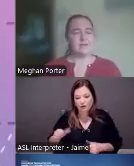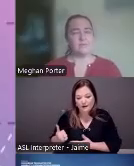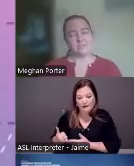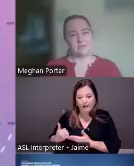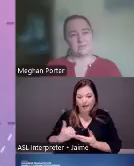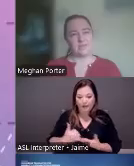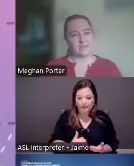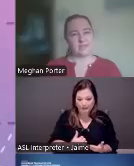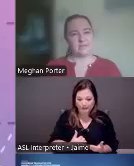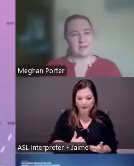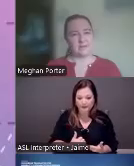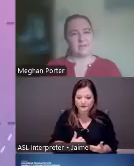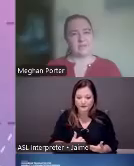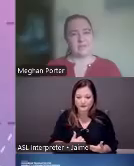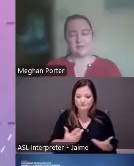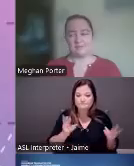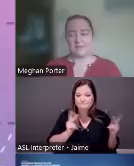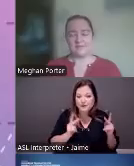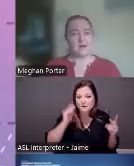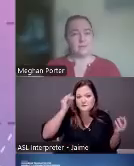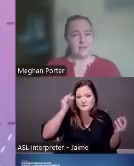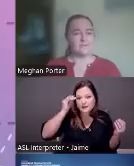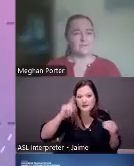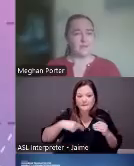What should they be thinking about in a kind of a compact format?